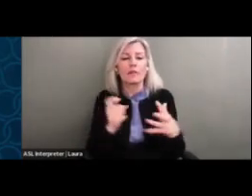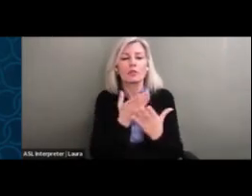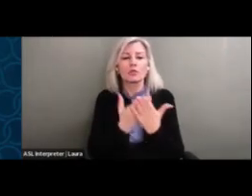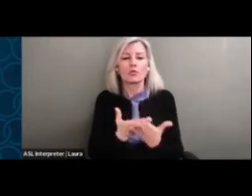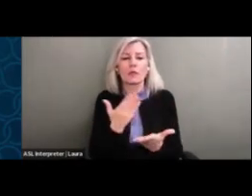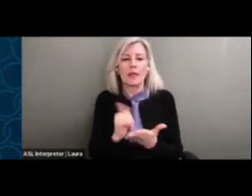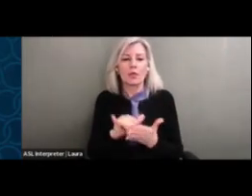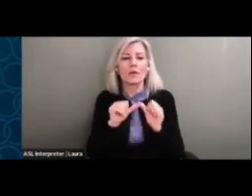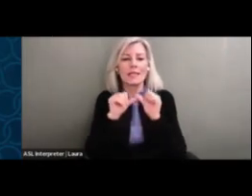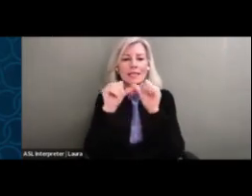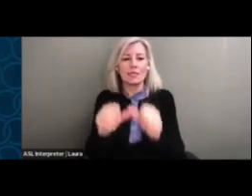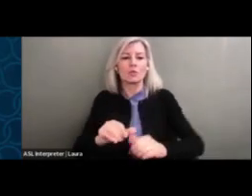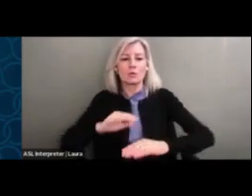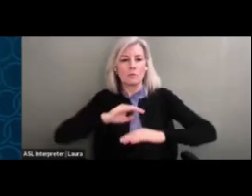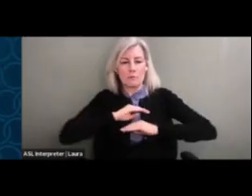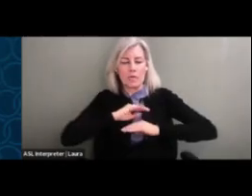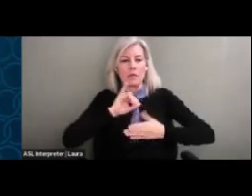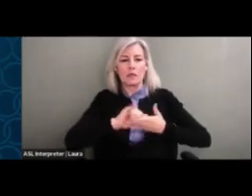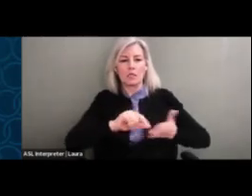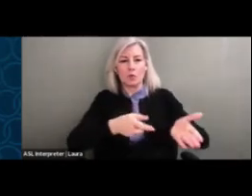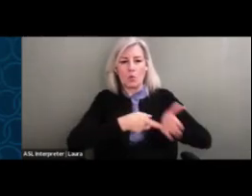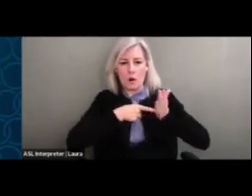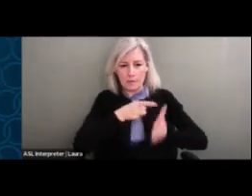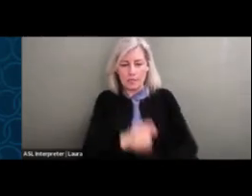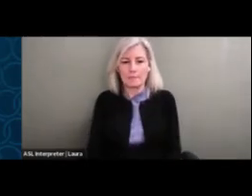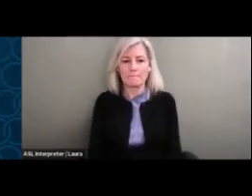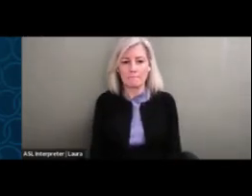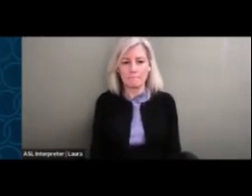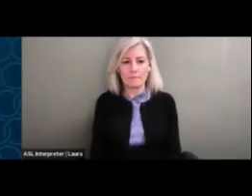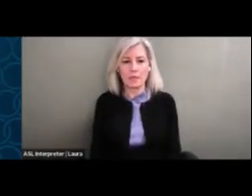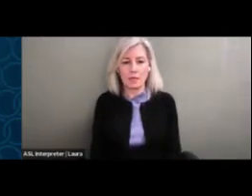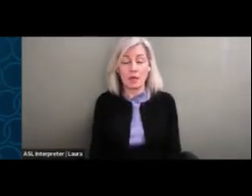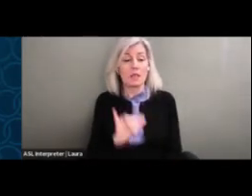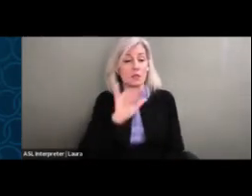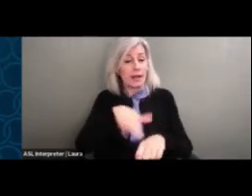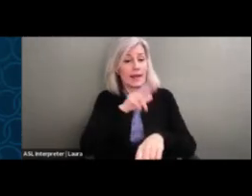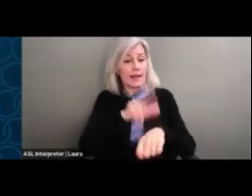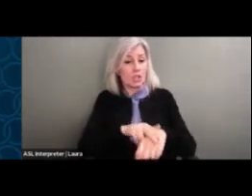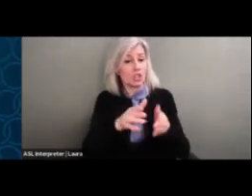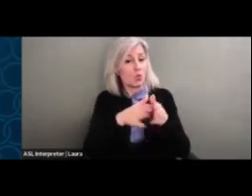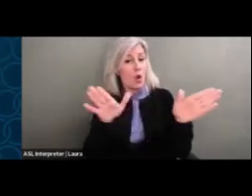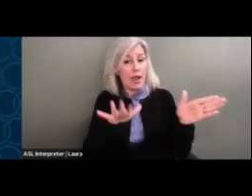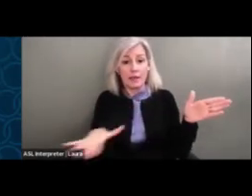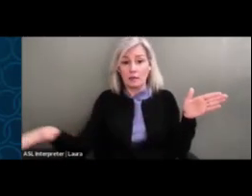that every six months for the expansion population, you will have to show that you continue to meet these